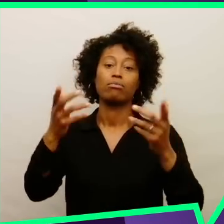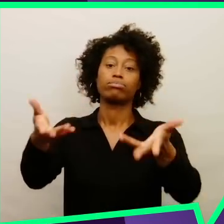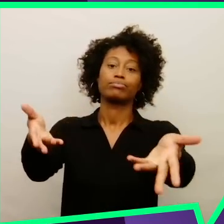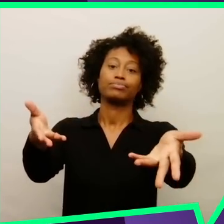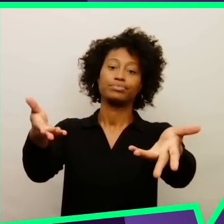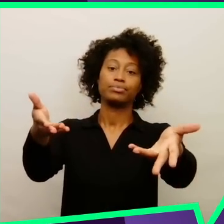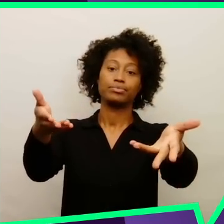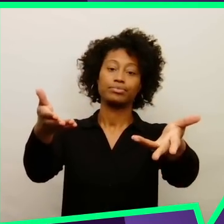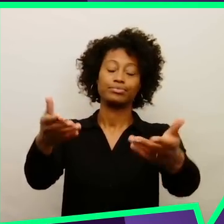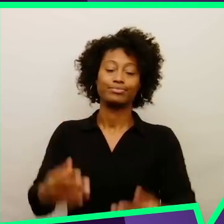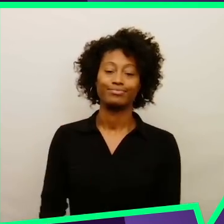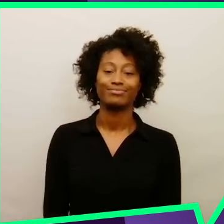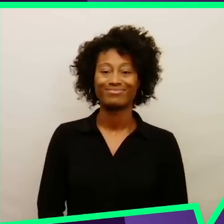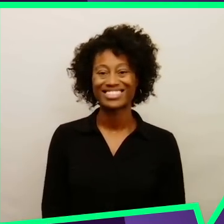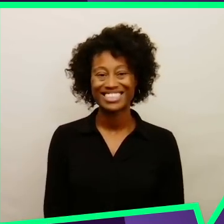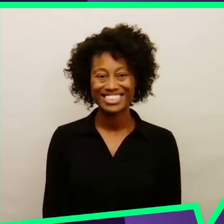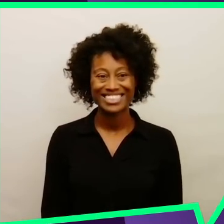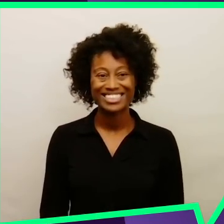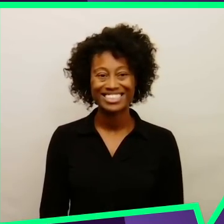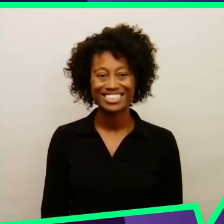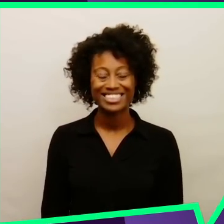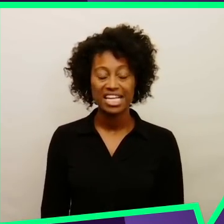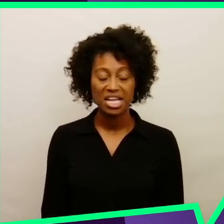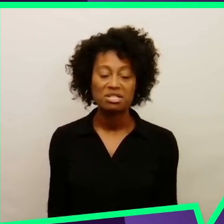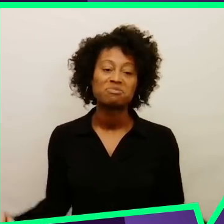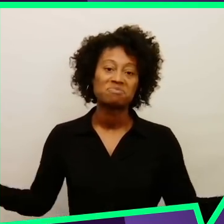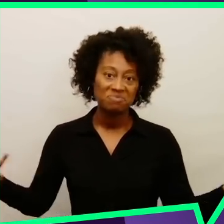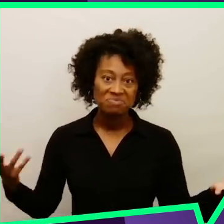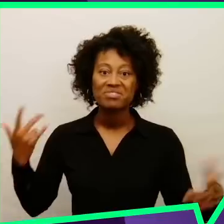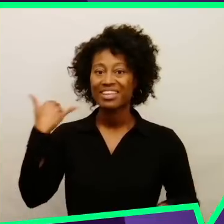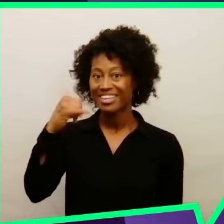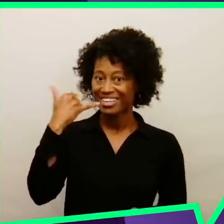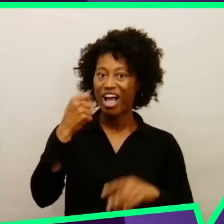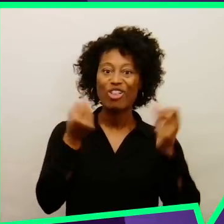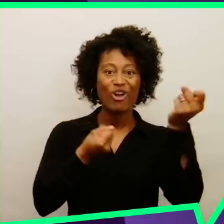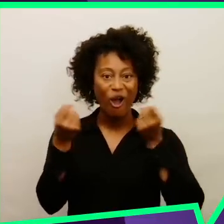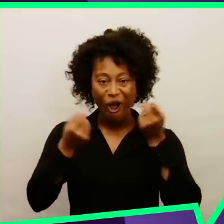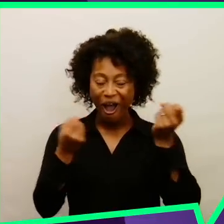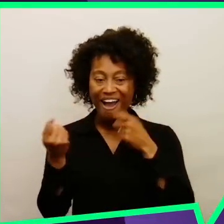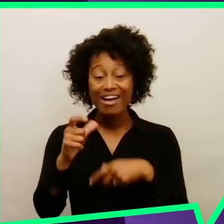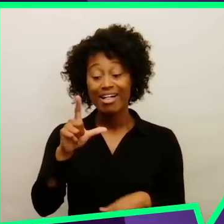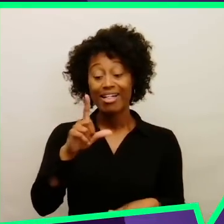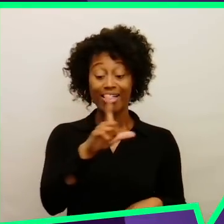[BLOWS AIR BETWEEN TEETH] Man, well, that yellow car--